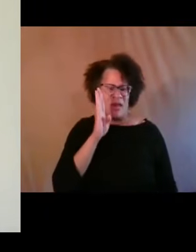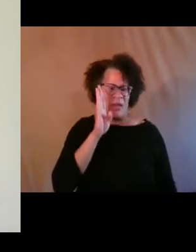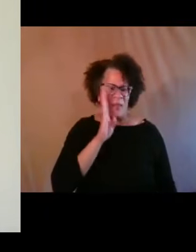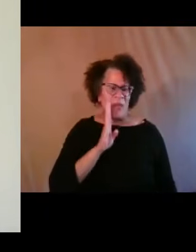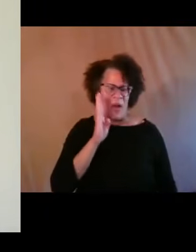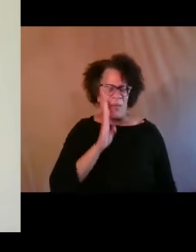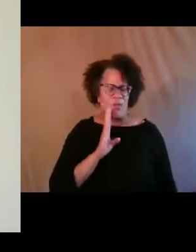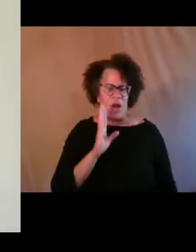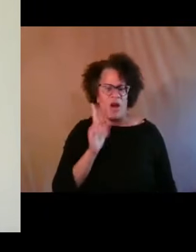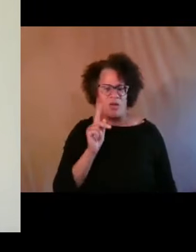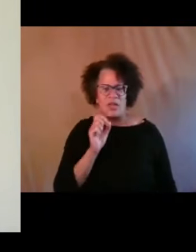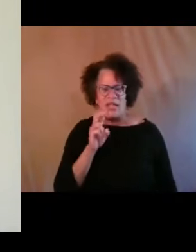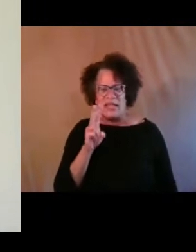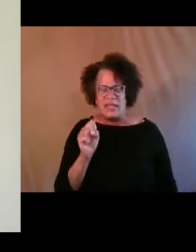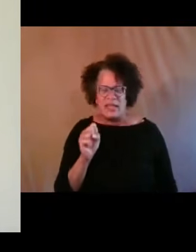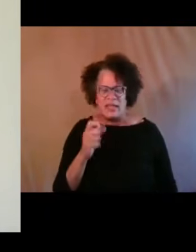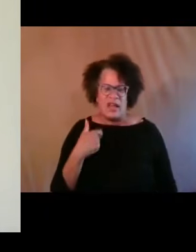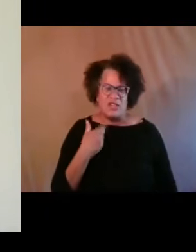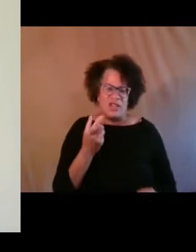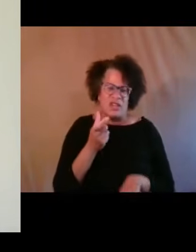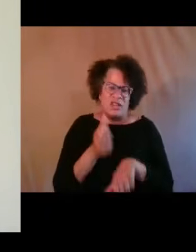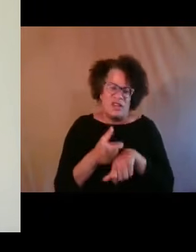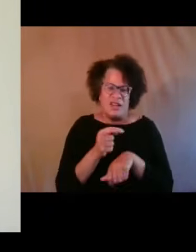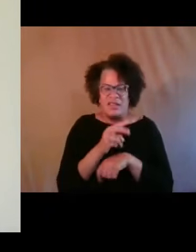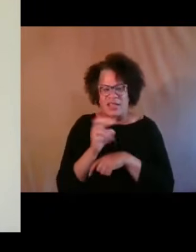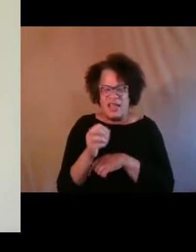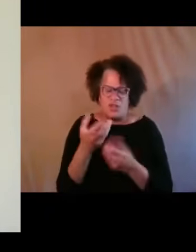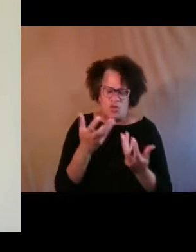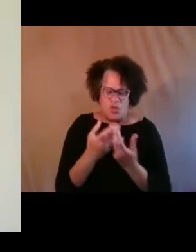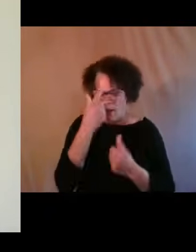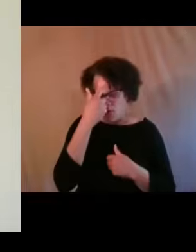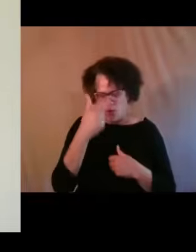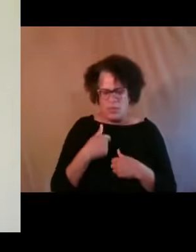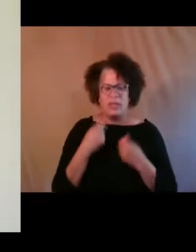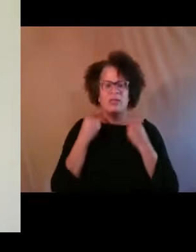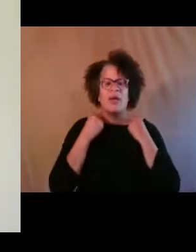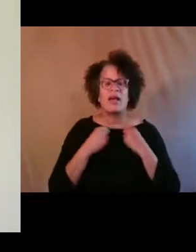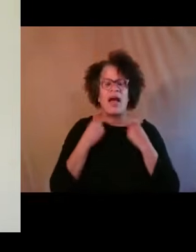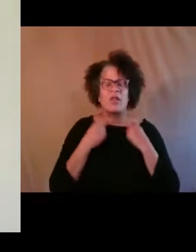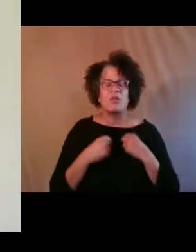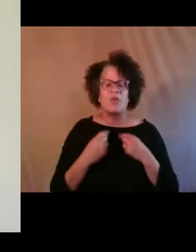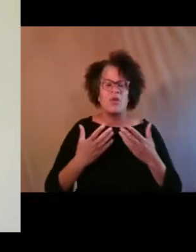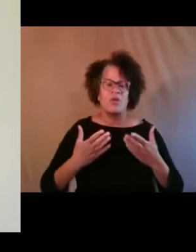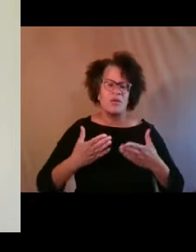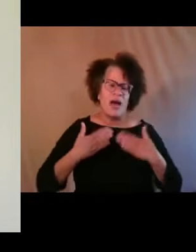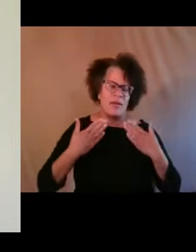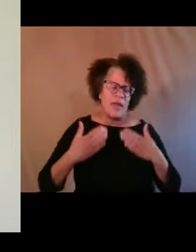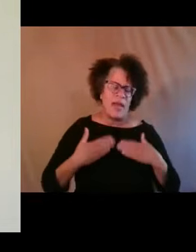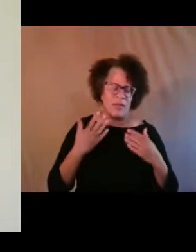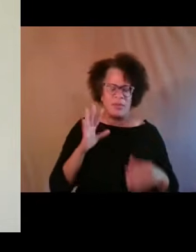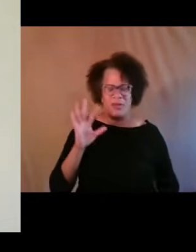I should get a tattoo right beneath my collarbone. I'm glad it's Friday, damn it.